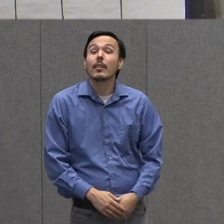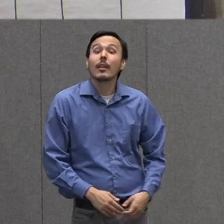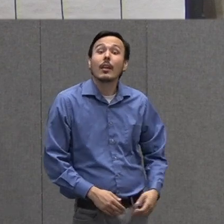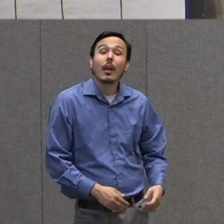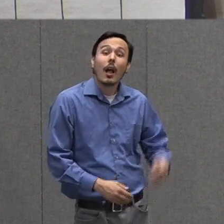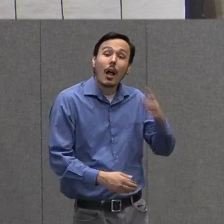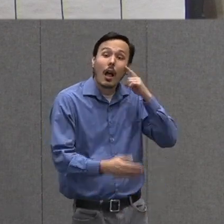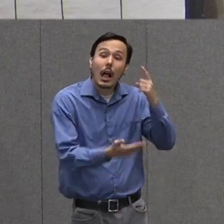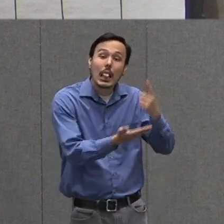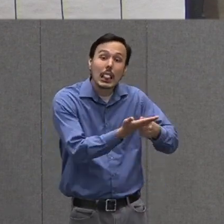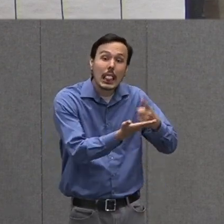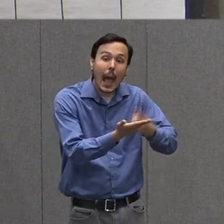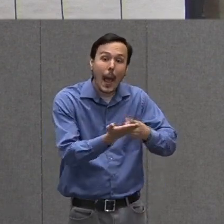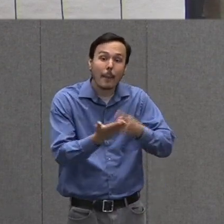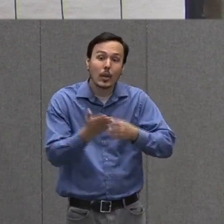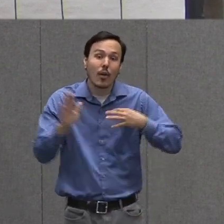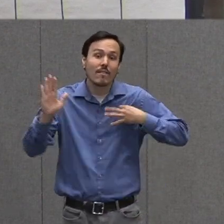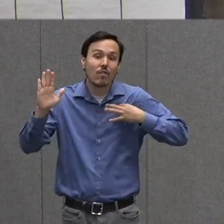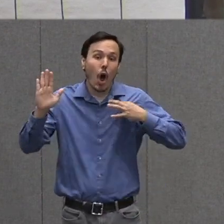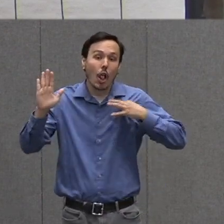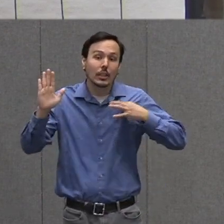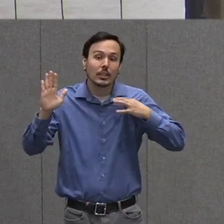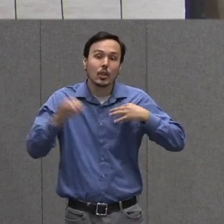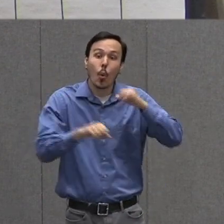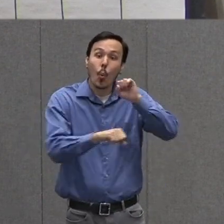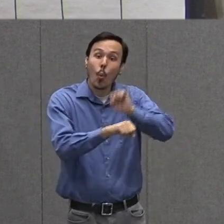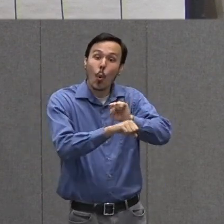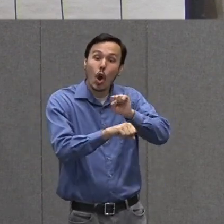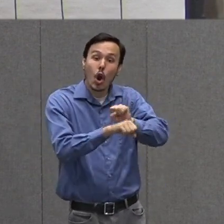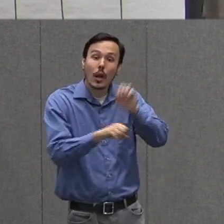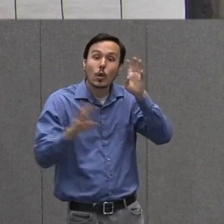Collaborative volunteers work creatively.